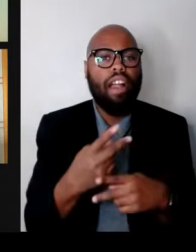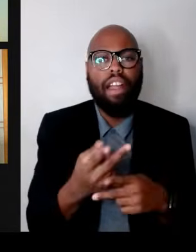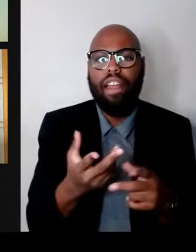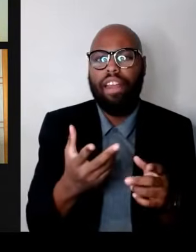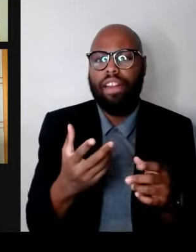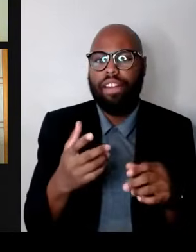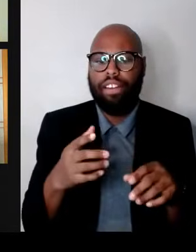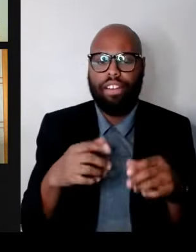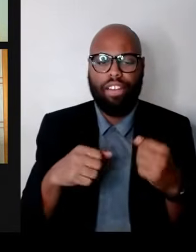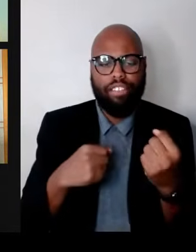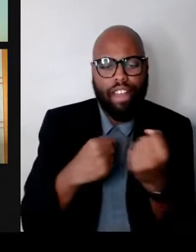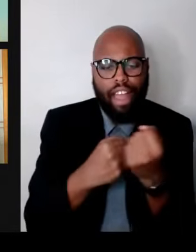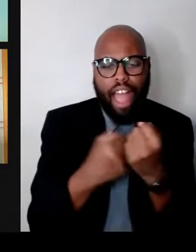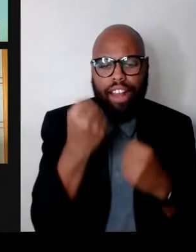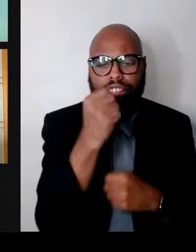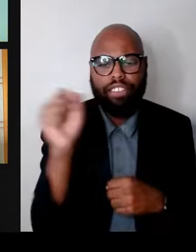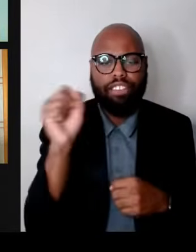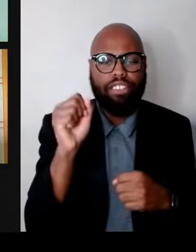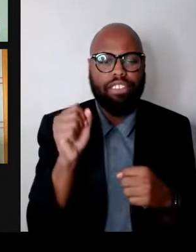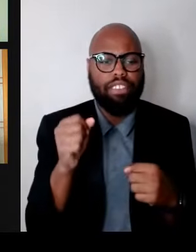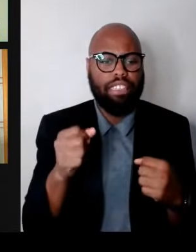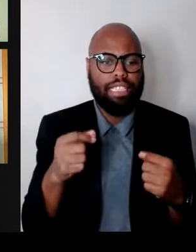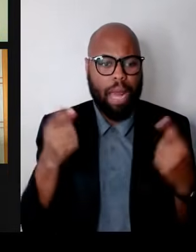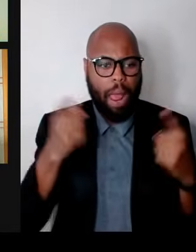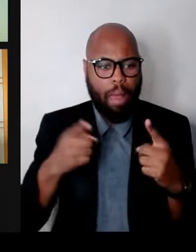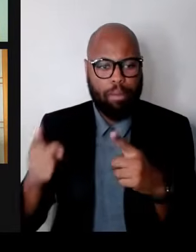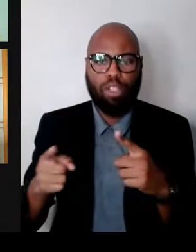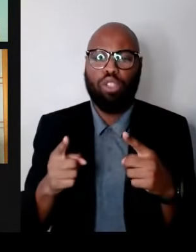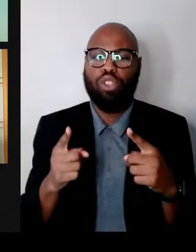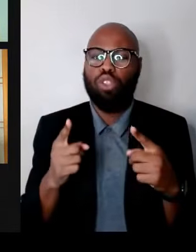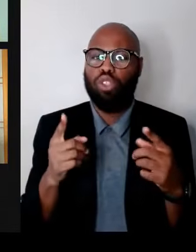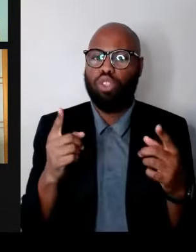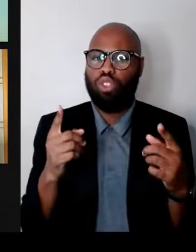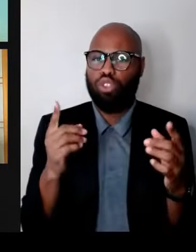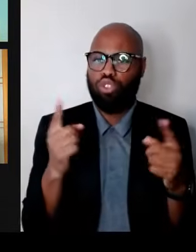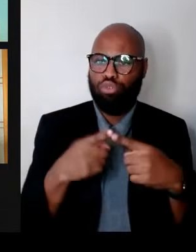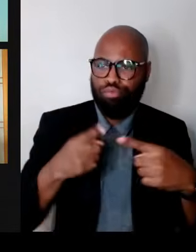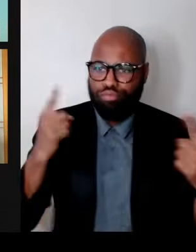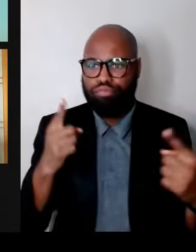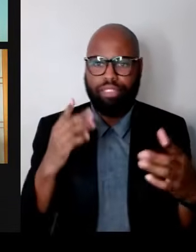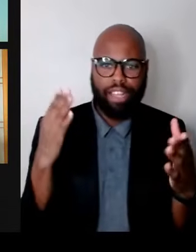to counter those types of things? Judith, would you start please?